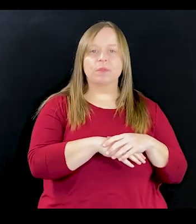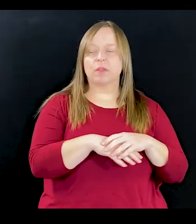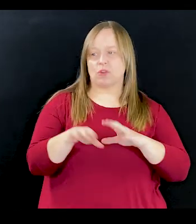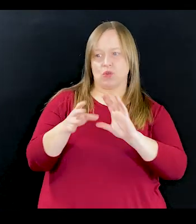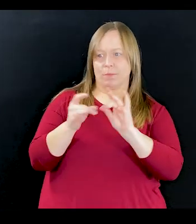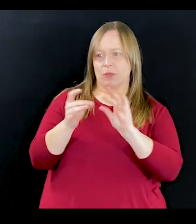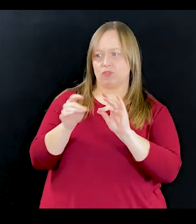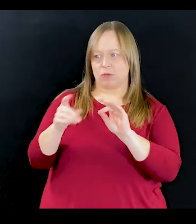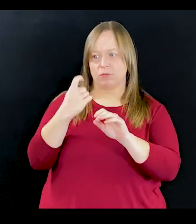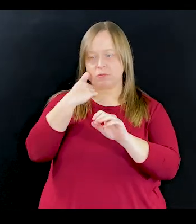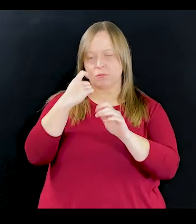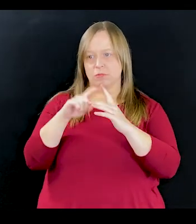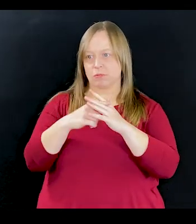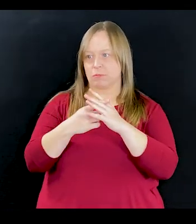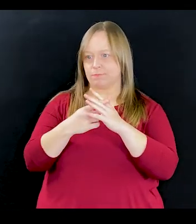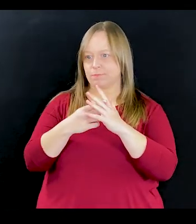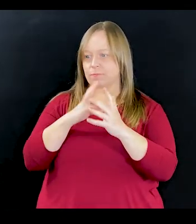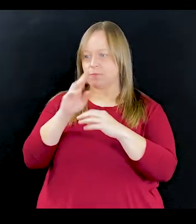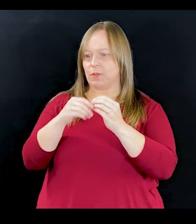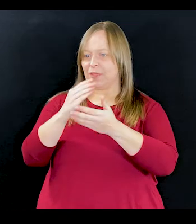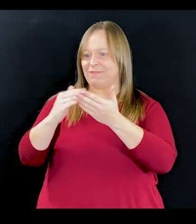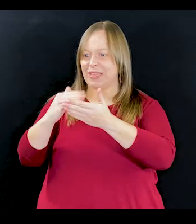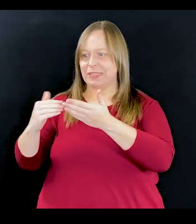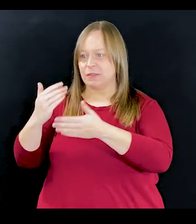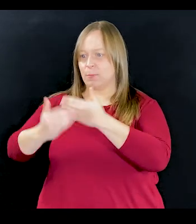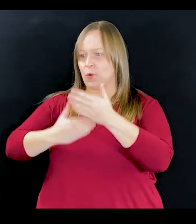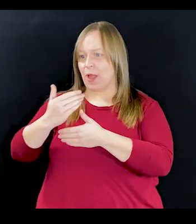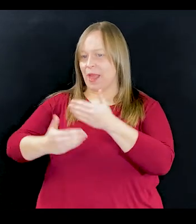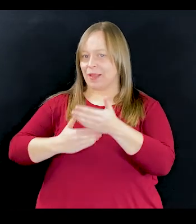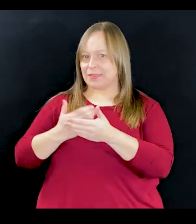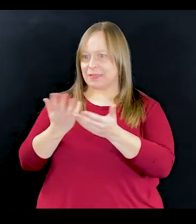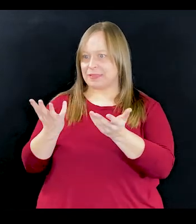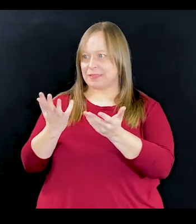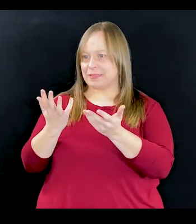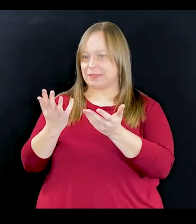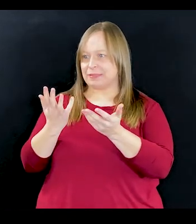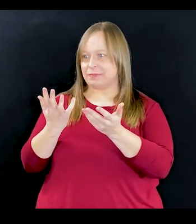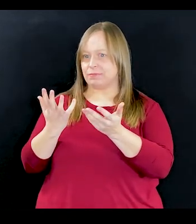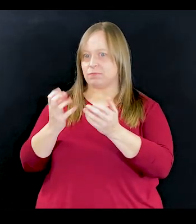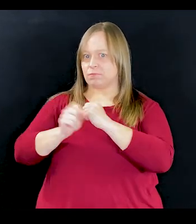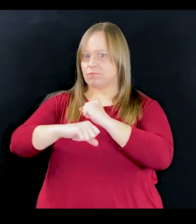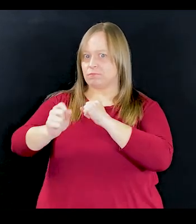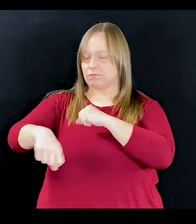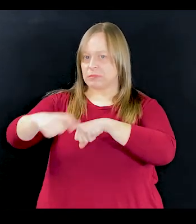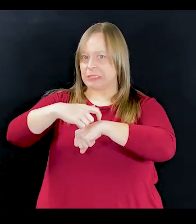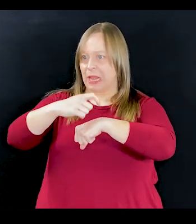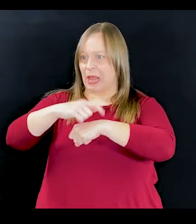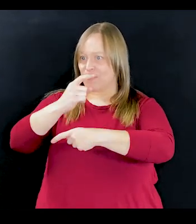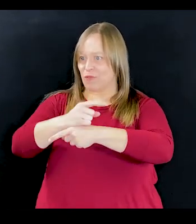K: And you mentioned as we started to talk about the phases and the process of this is that it can take a long time.